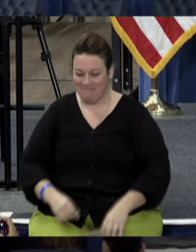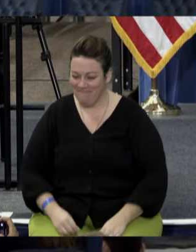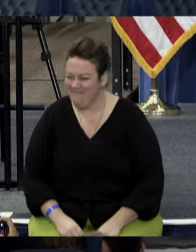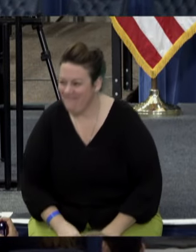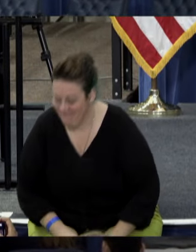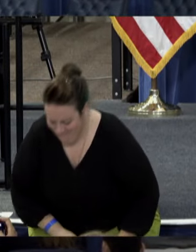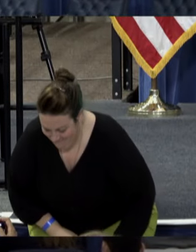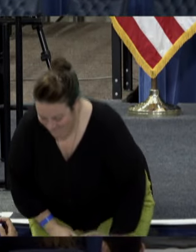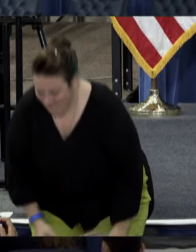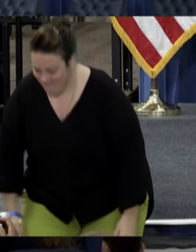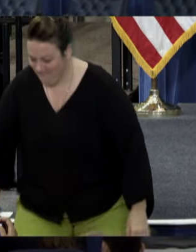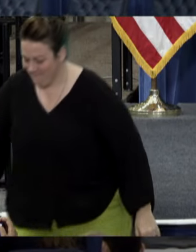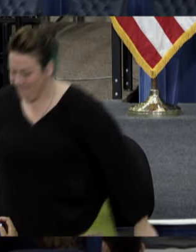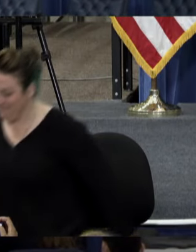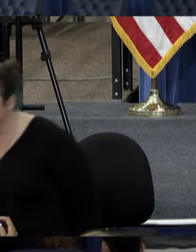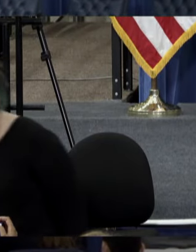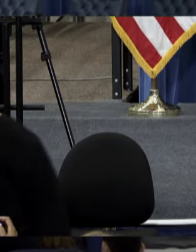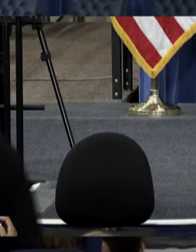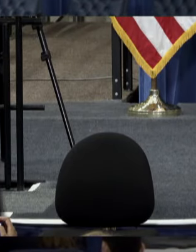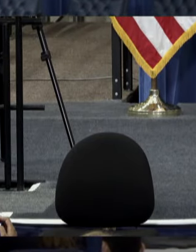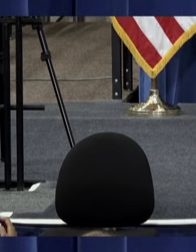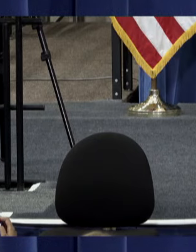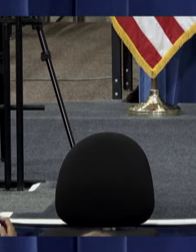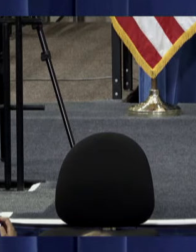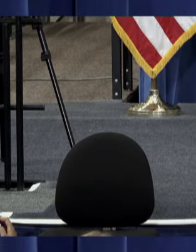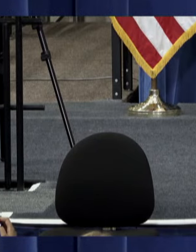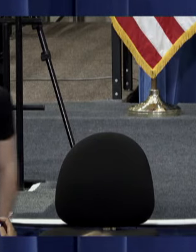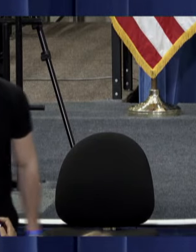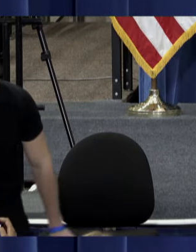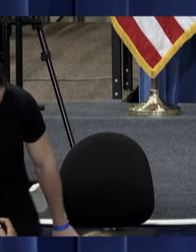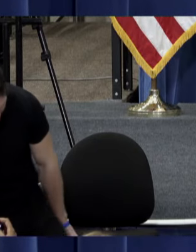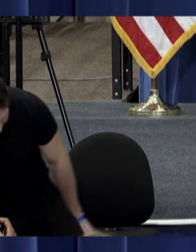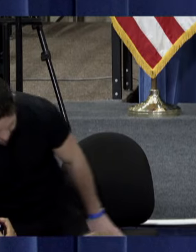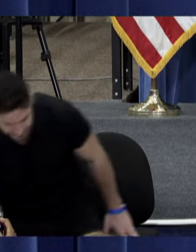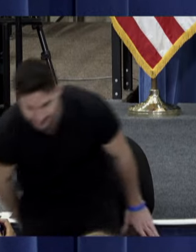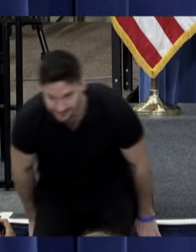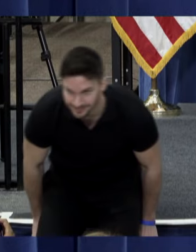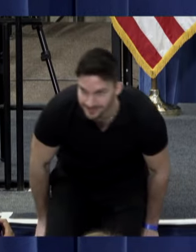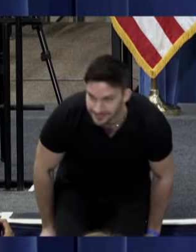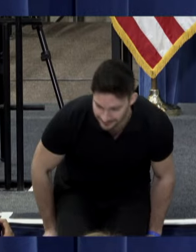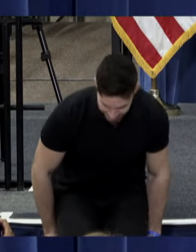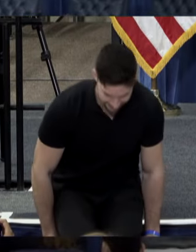Mary Lazare: Maybe we take a picture. I want a picture. There we go. Here,